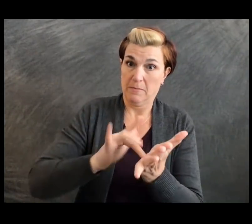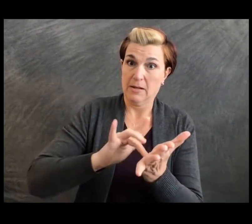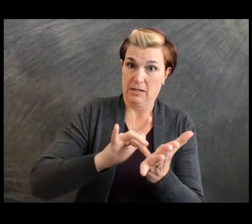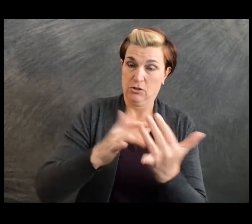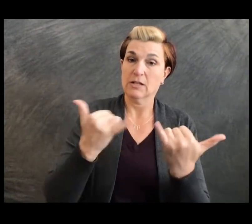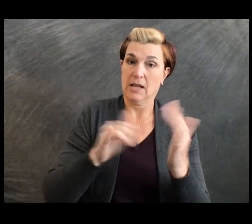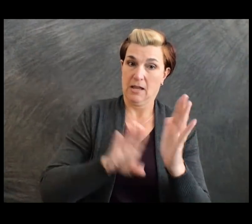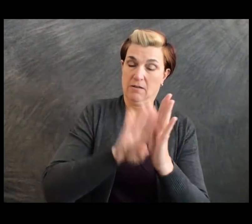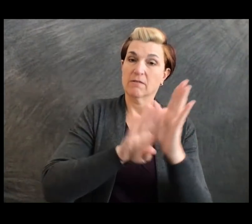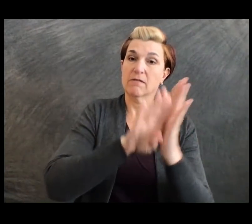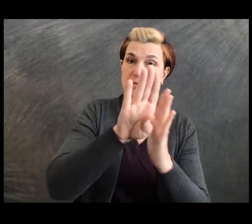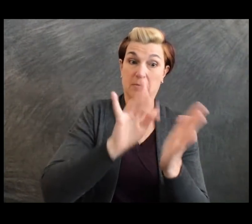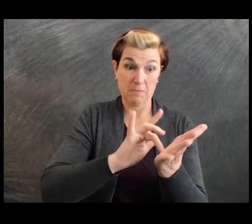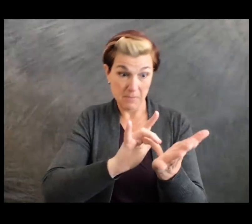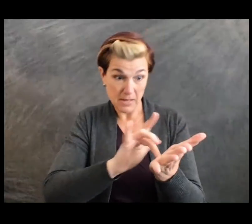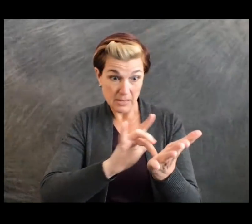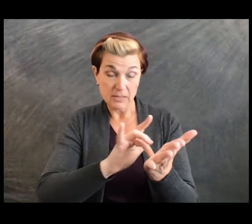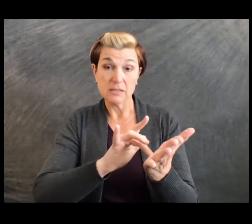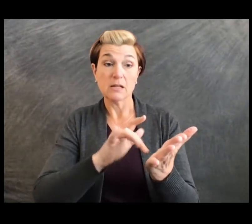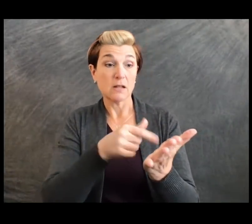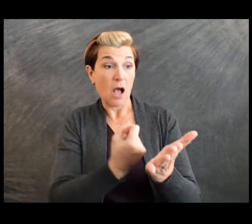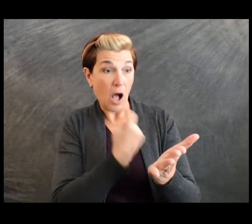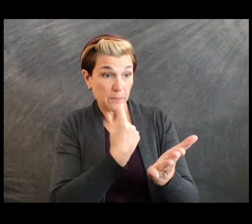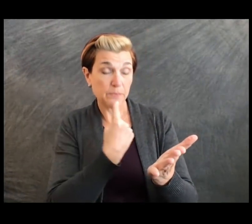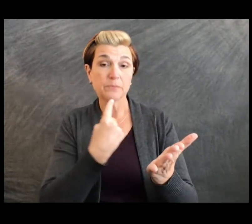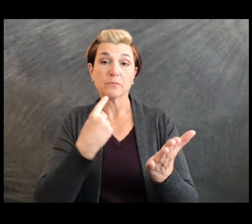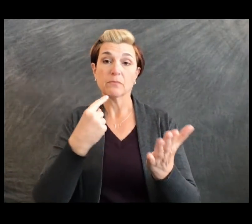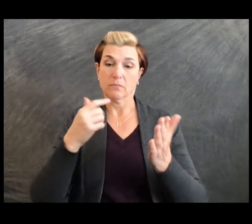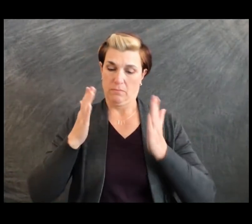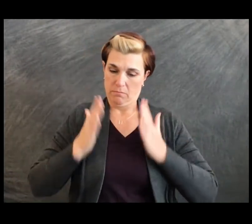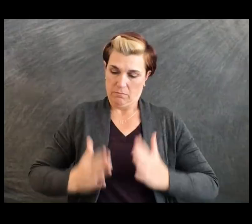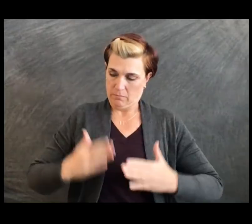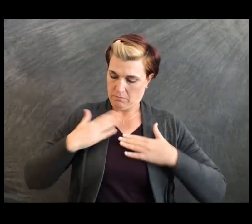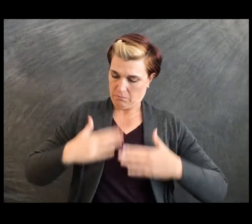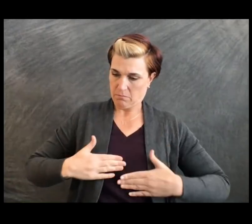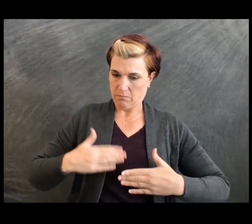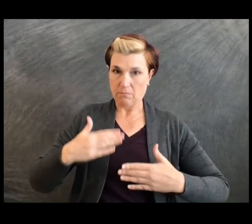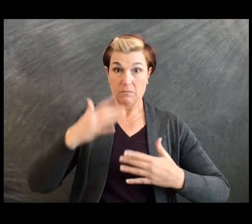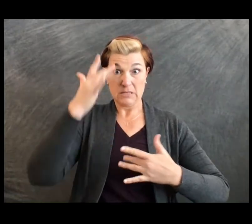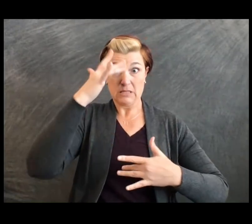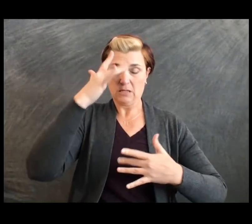that can help help people that are already sick help people not get sick